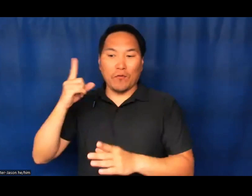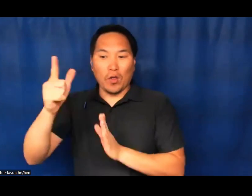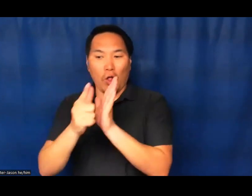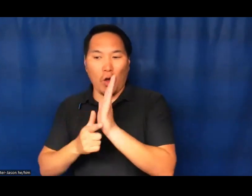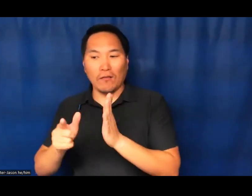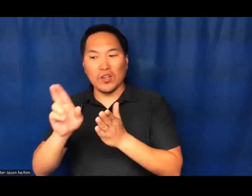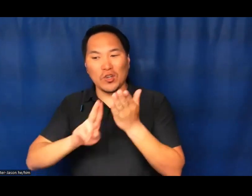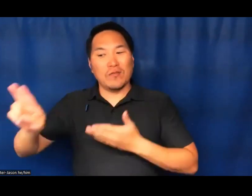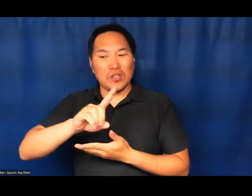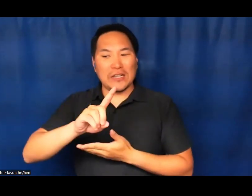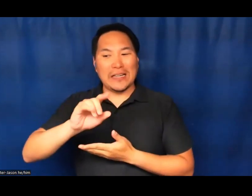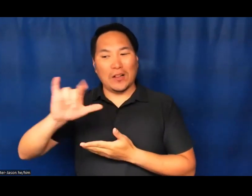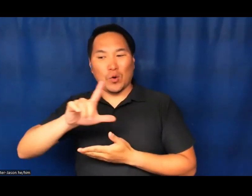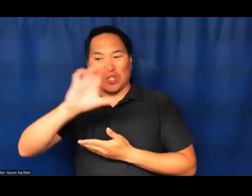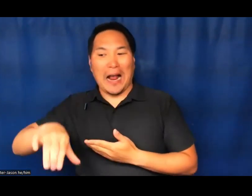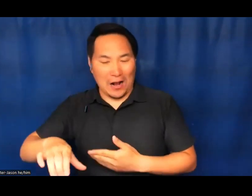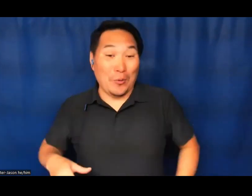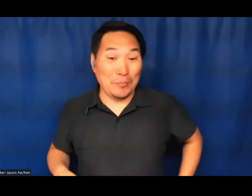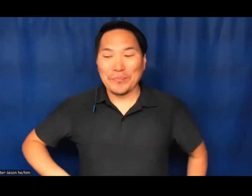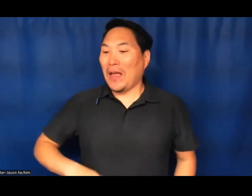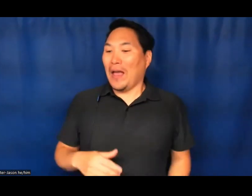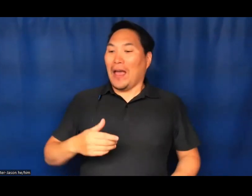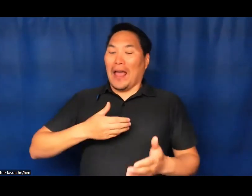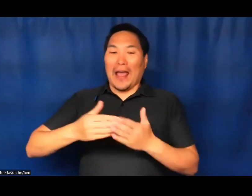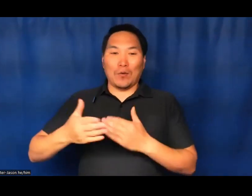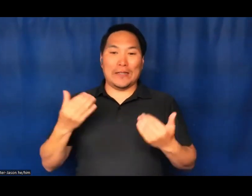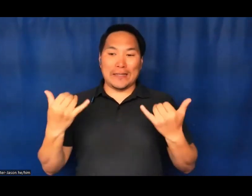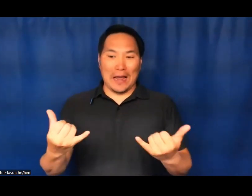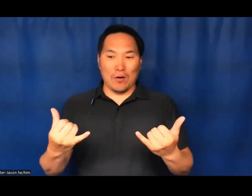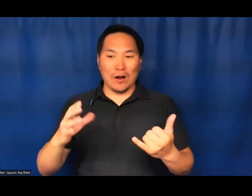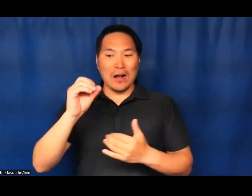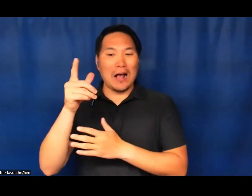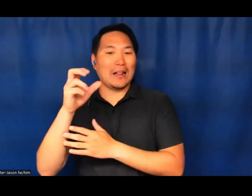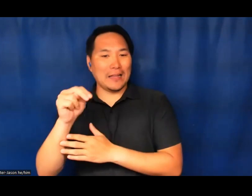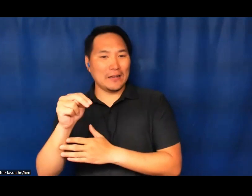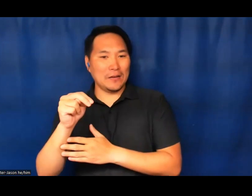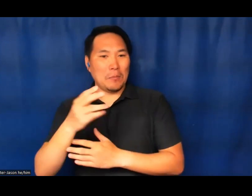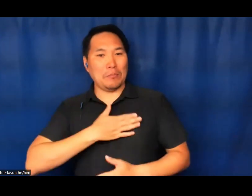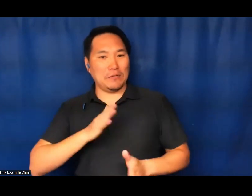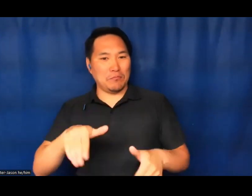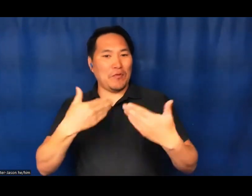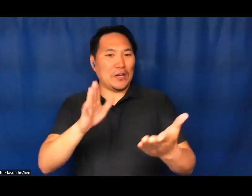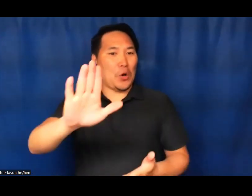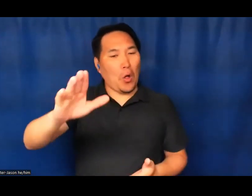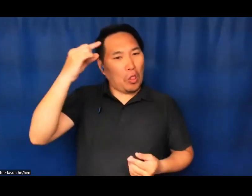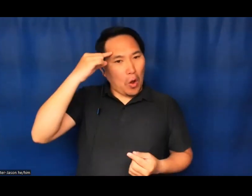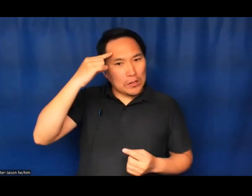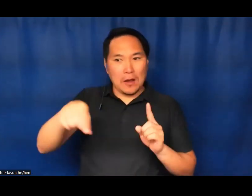So without further ado, I will ask Colleen Connell to give us her thoughts about the Dobbs v. Jackson Women's Health Organization case.